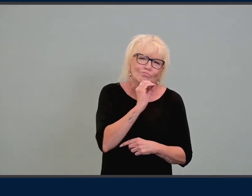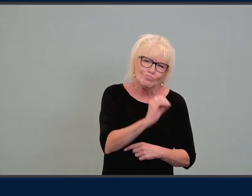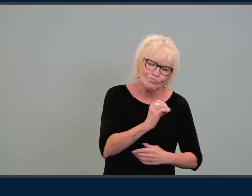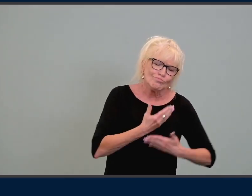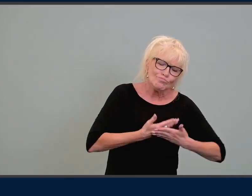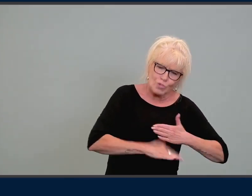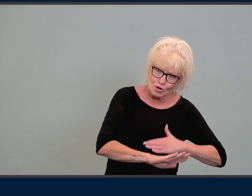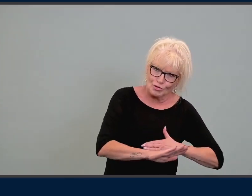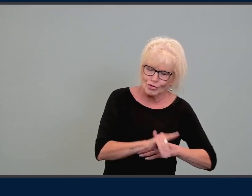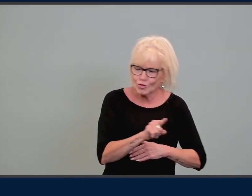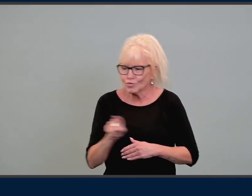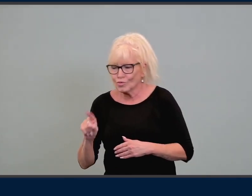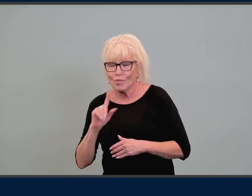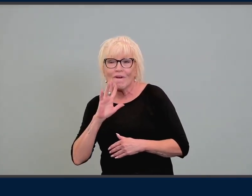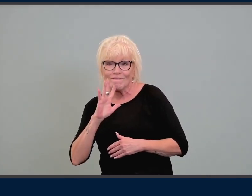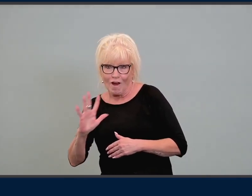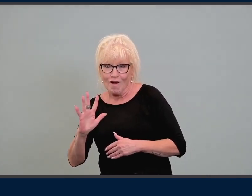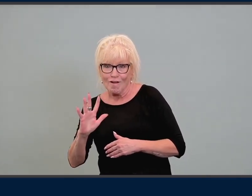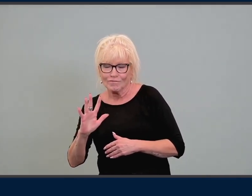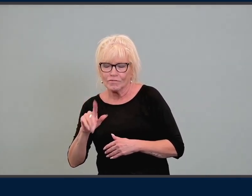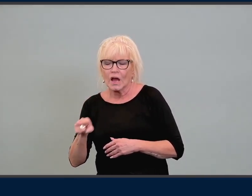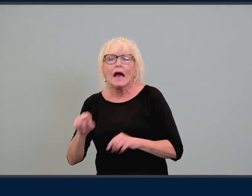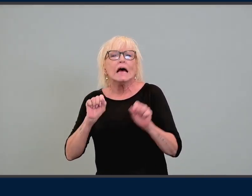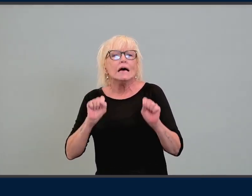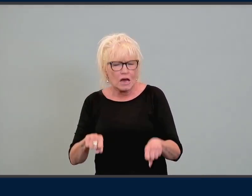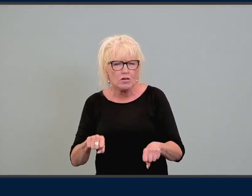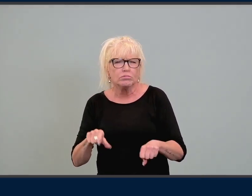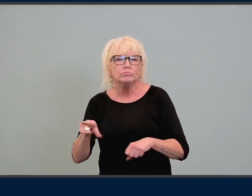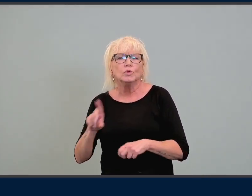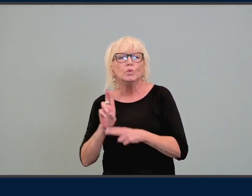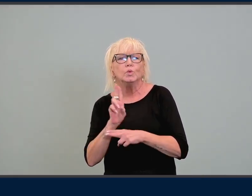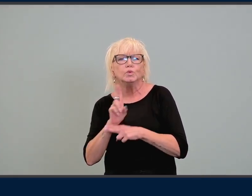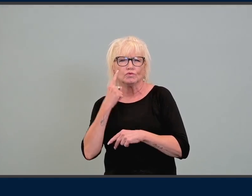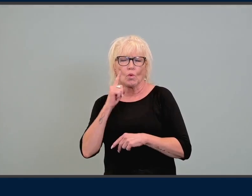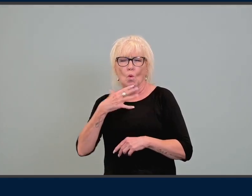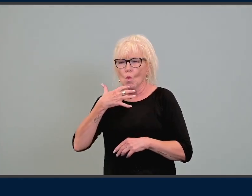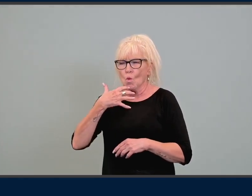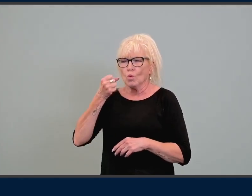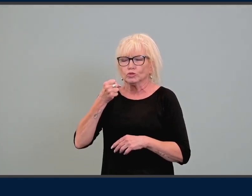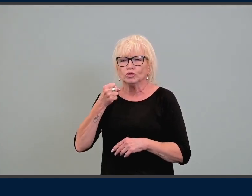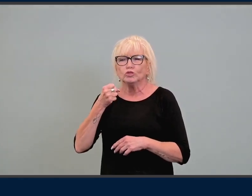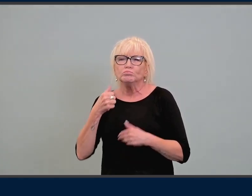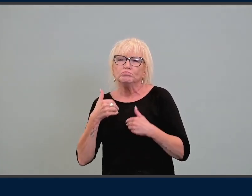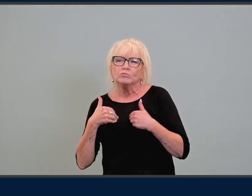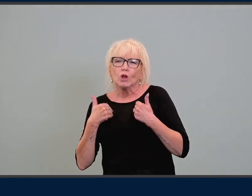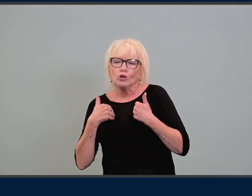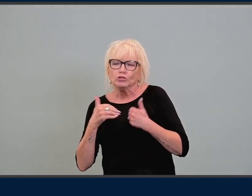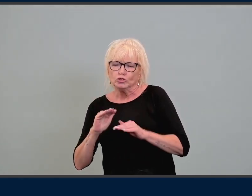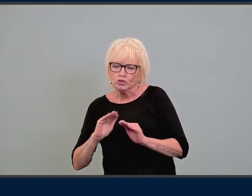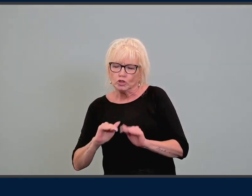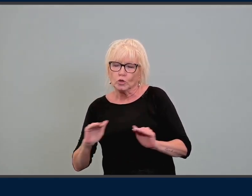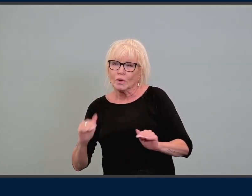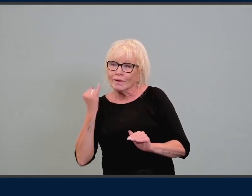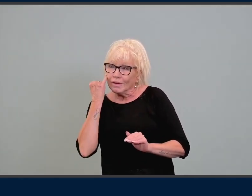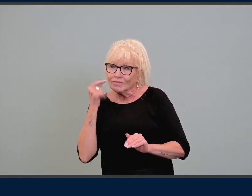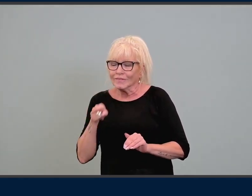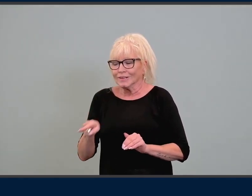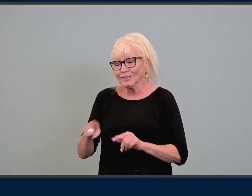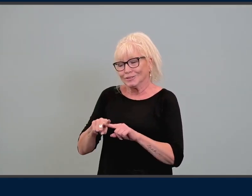VCSL is used for ages birth through five. It can be used for older children